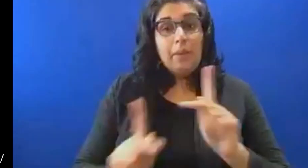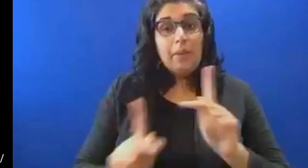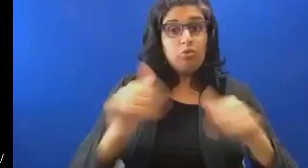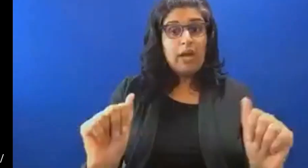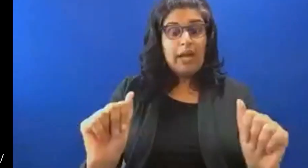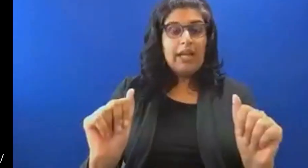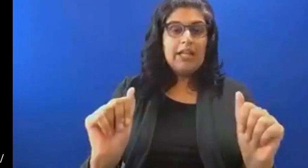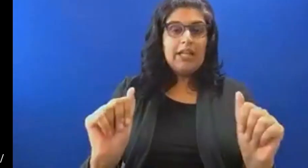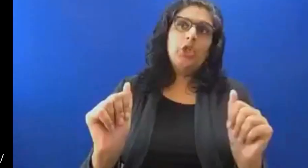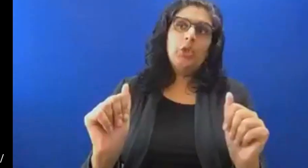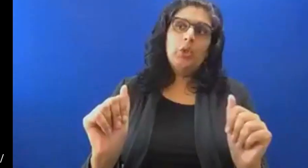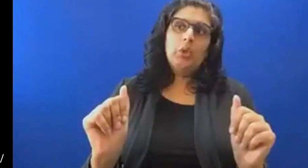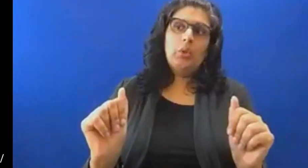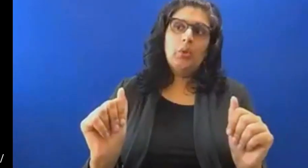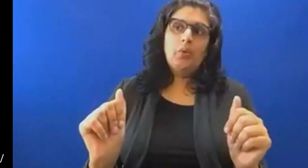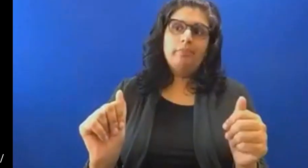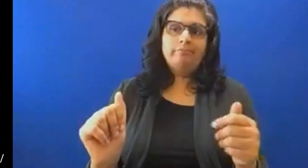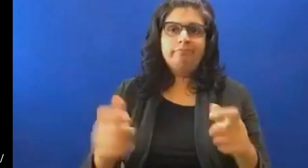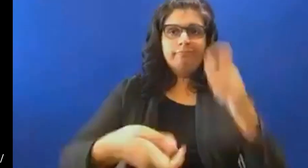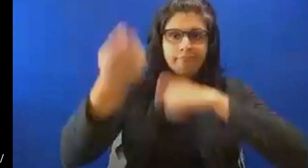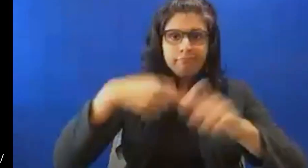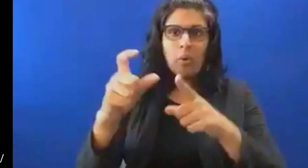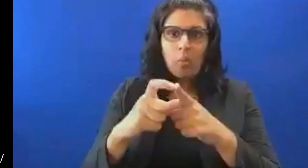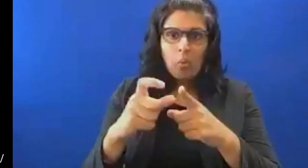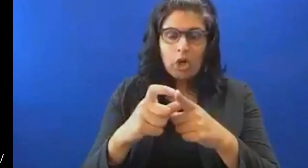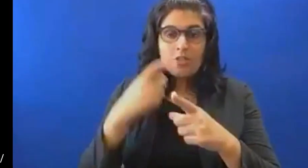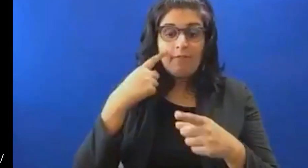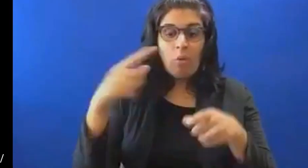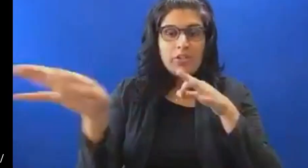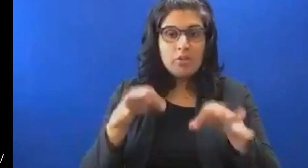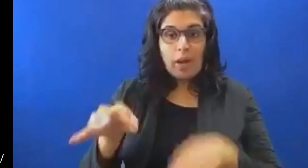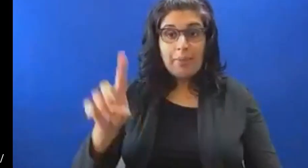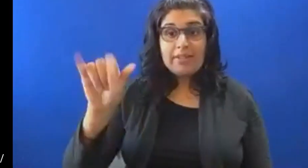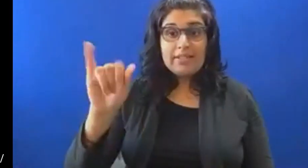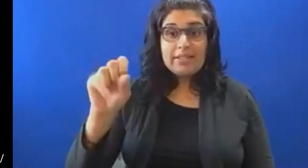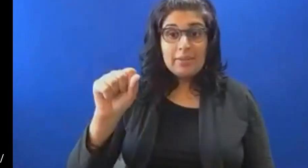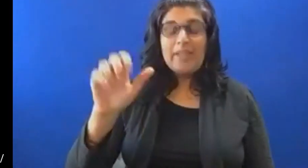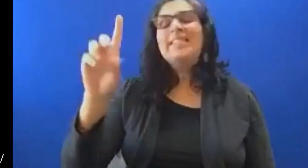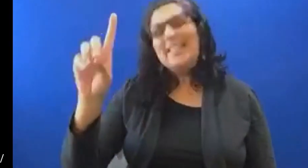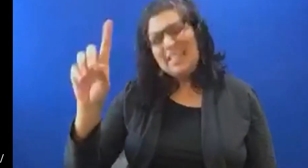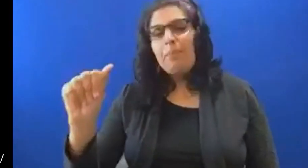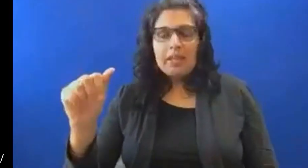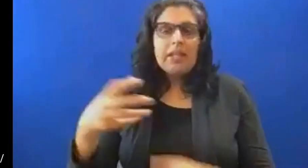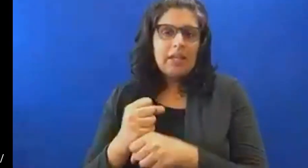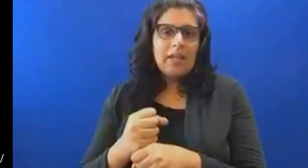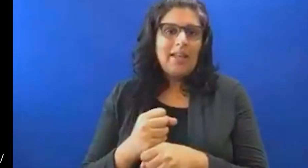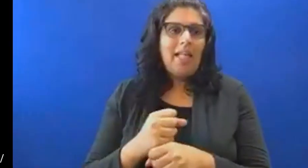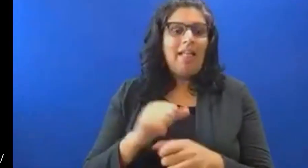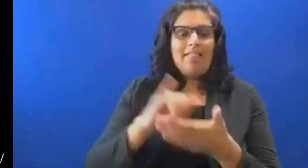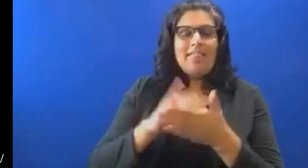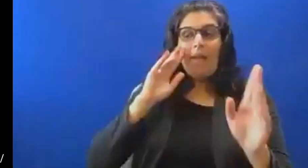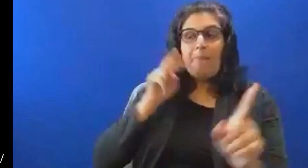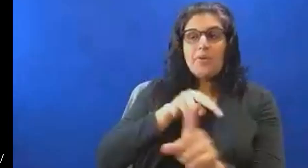describe disability, it is from an ableist perspective centered around this norm being